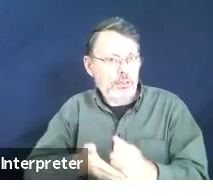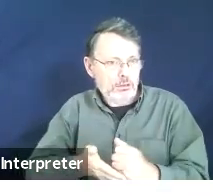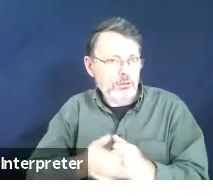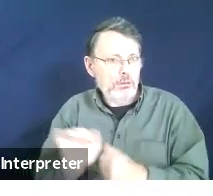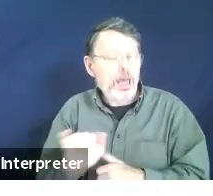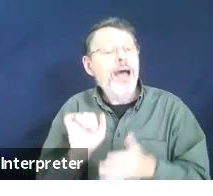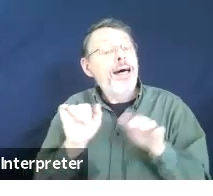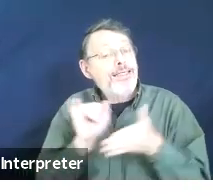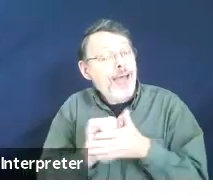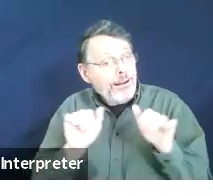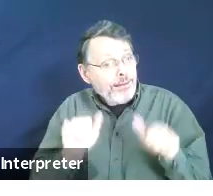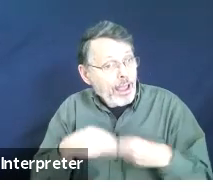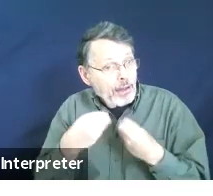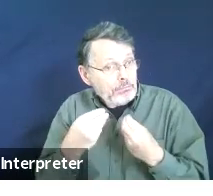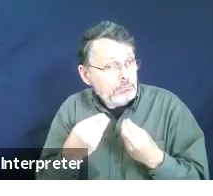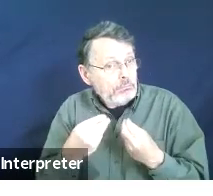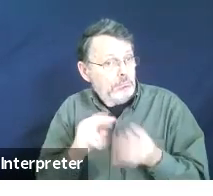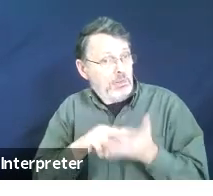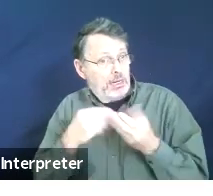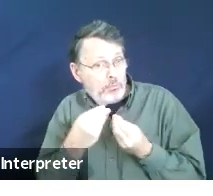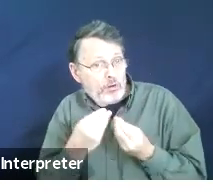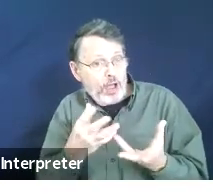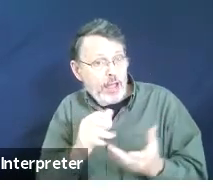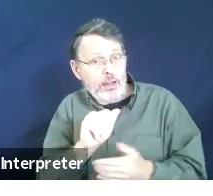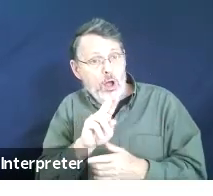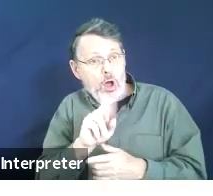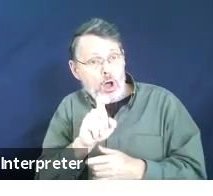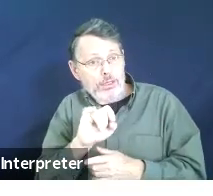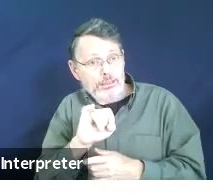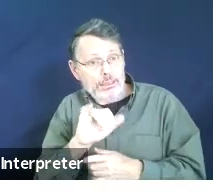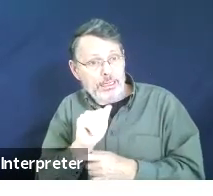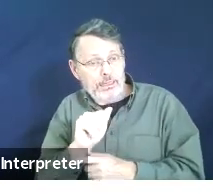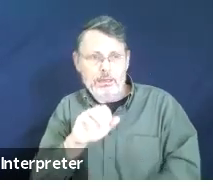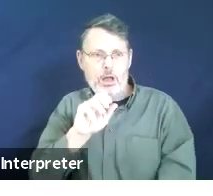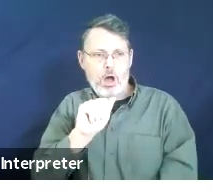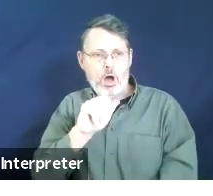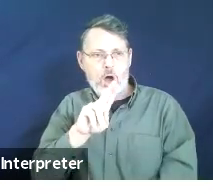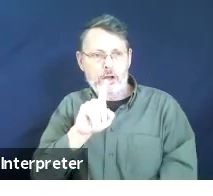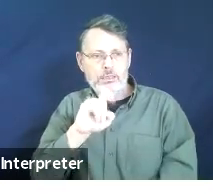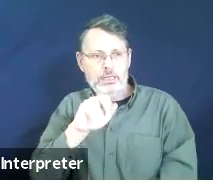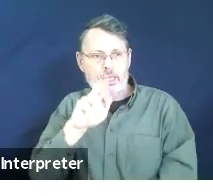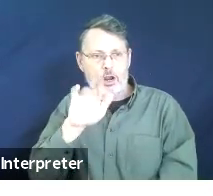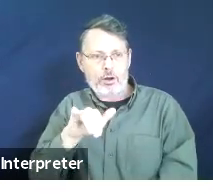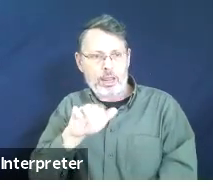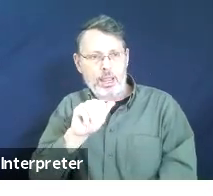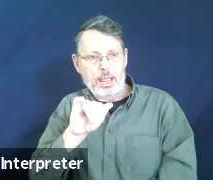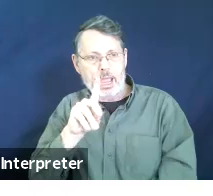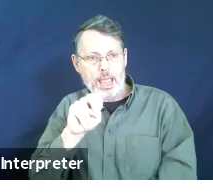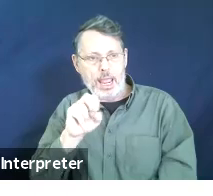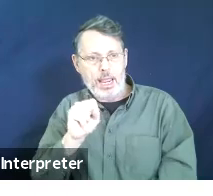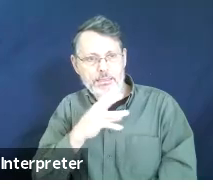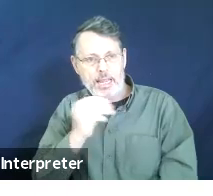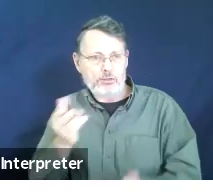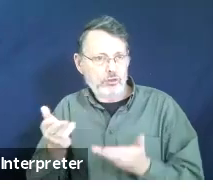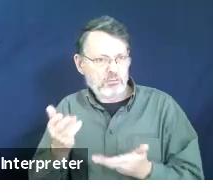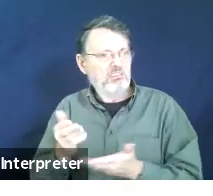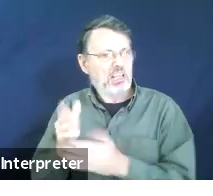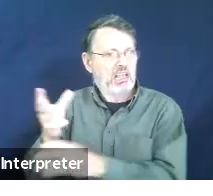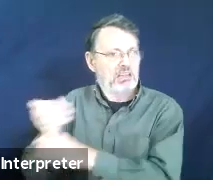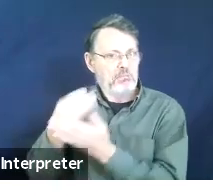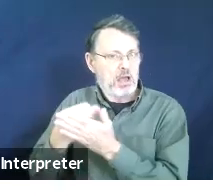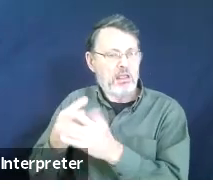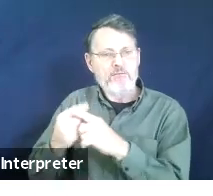provision of the auxiliary aids and services. So they can look to Category B funding to maybe